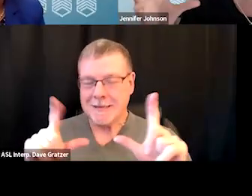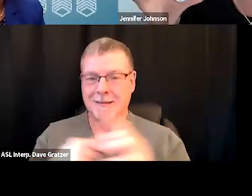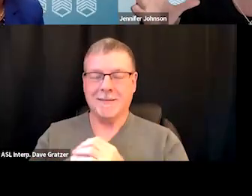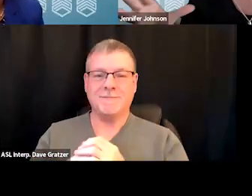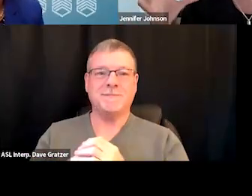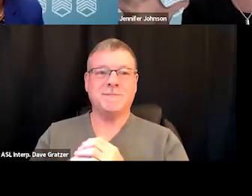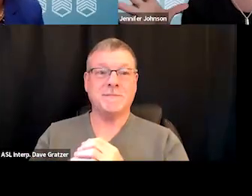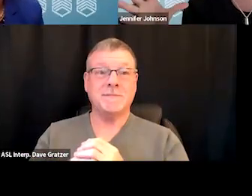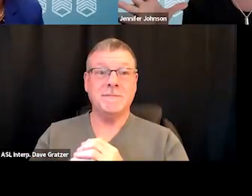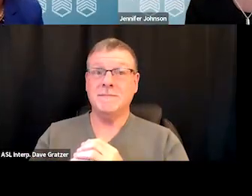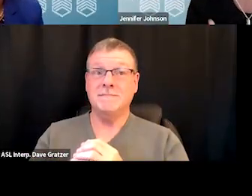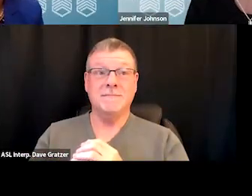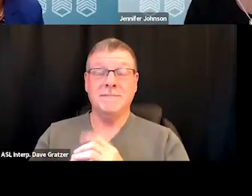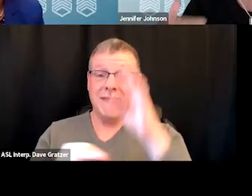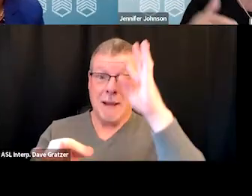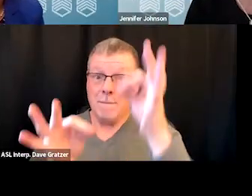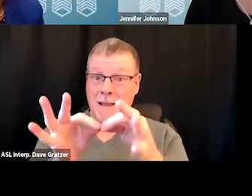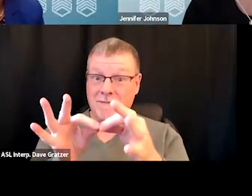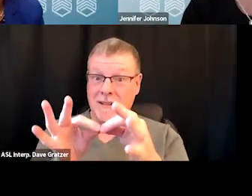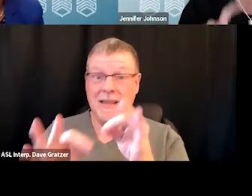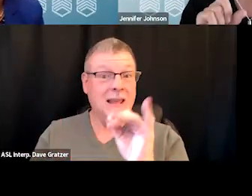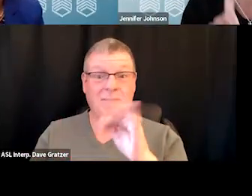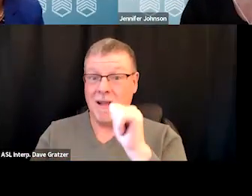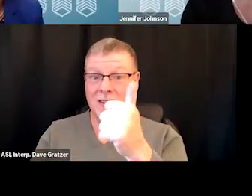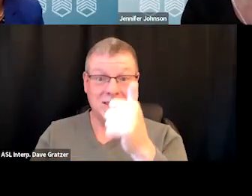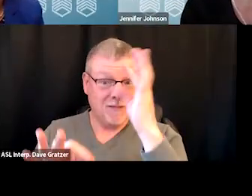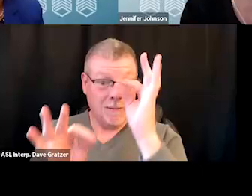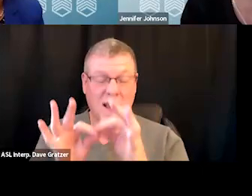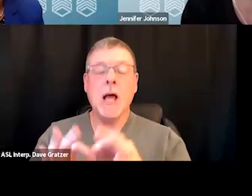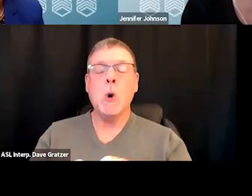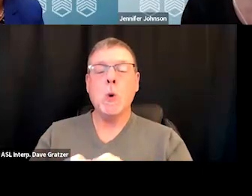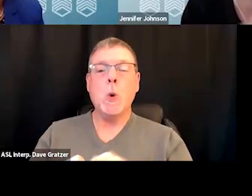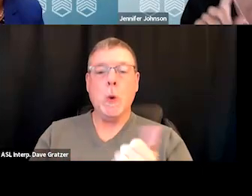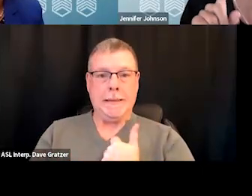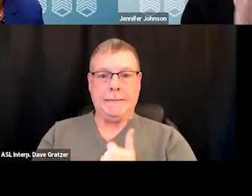If we are not mindful, we ourselves will have relationship problems, we